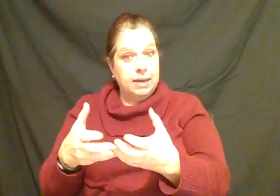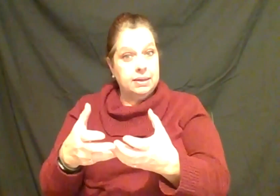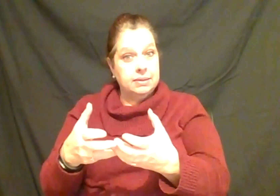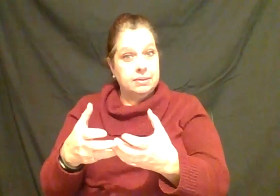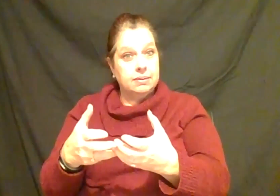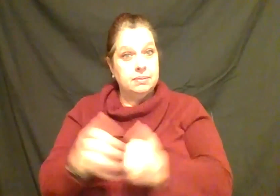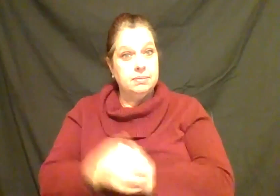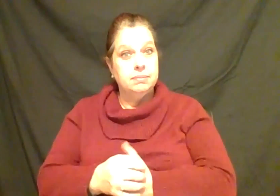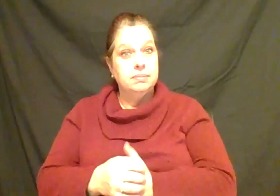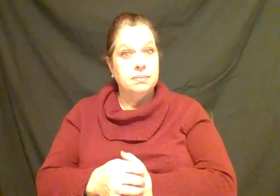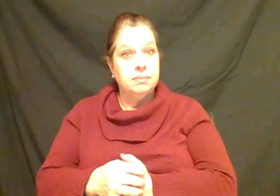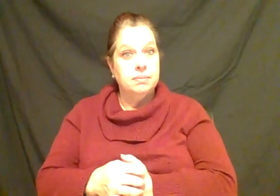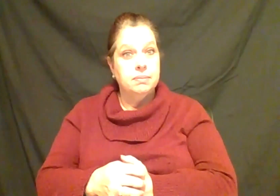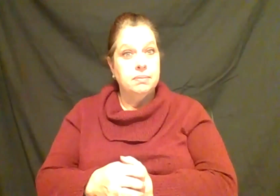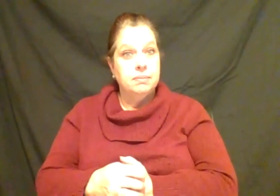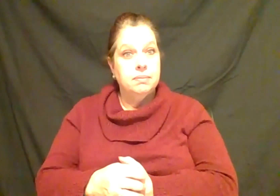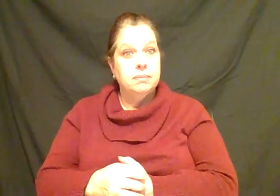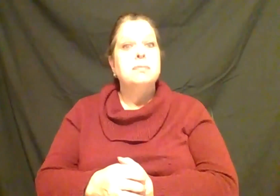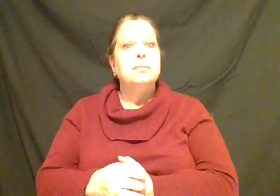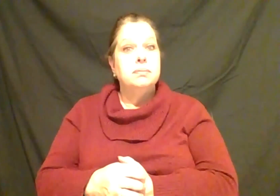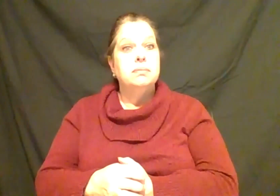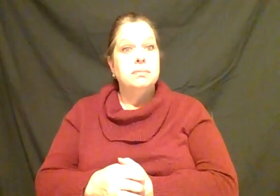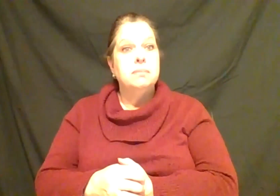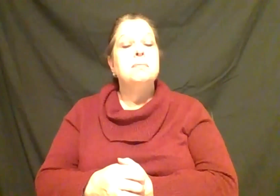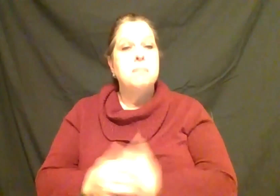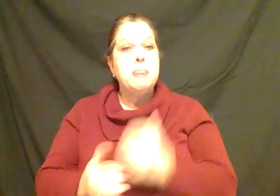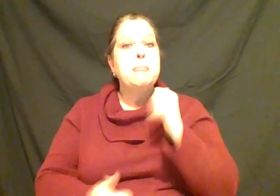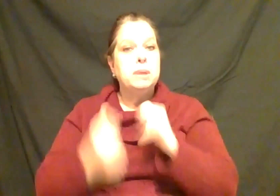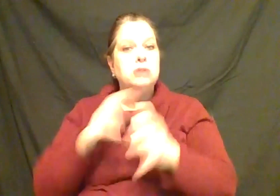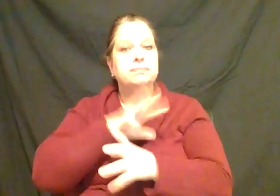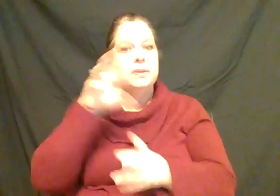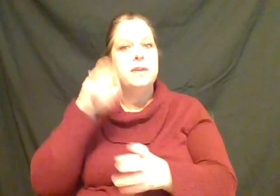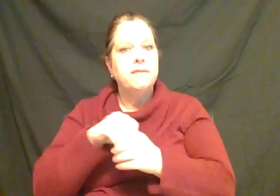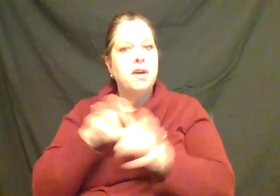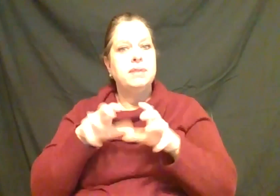so to mr jamison's point much of that is involved in the course selection process but however i will